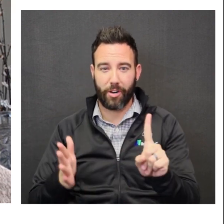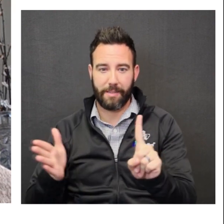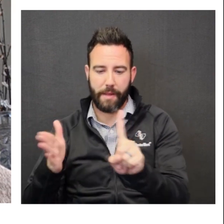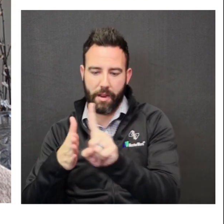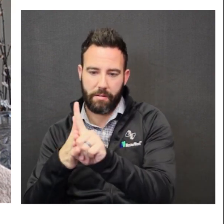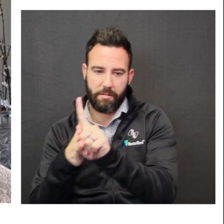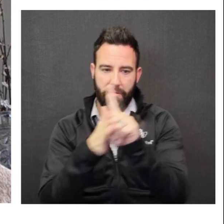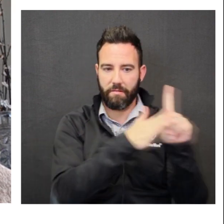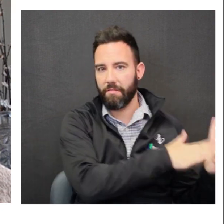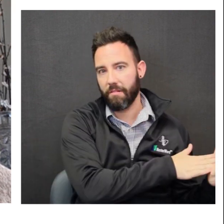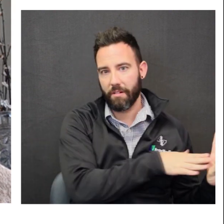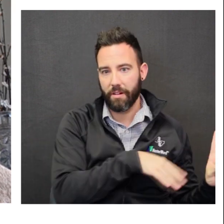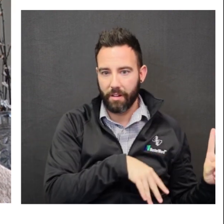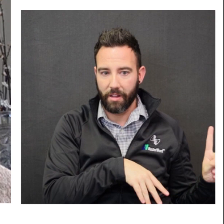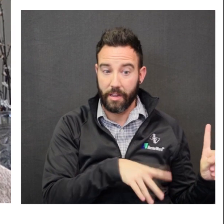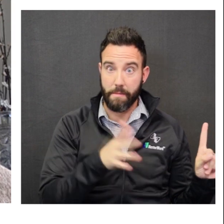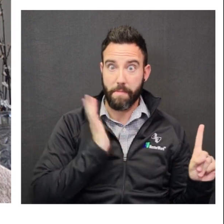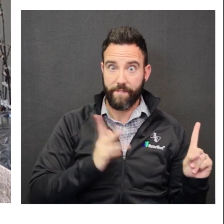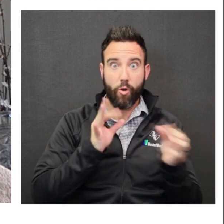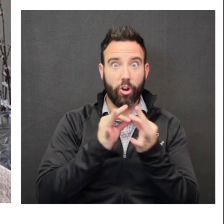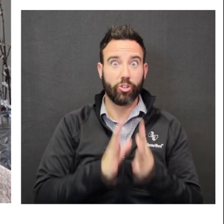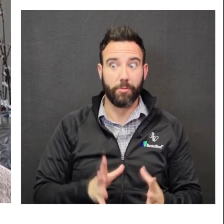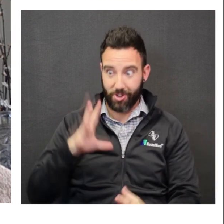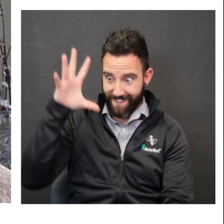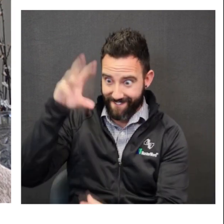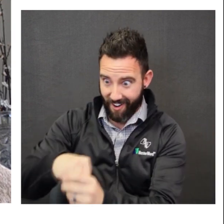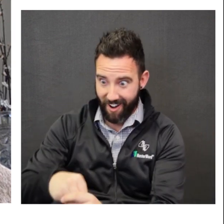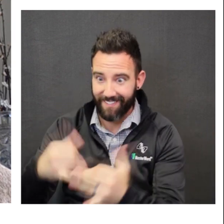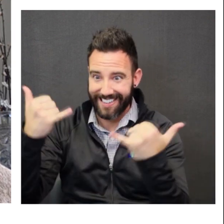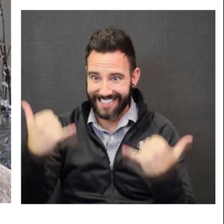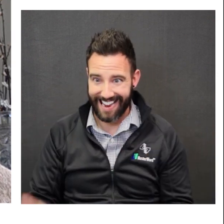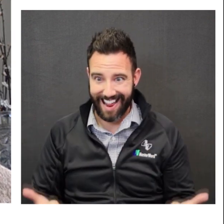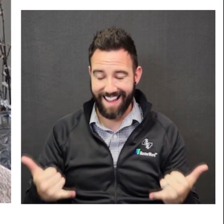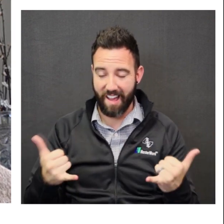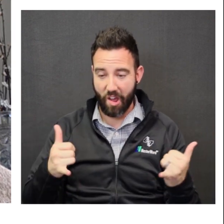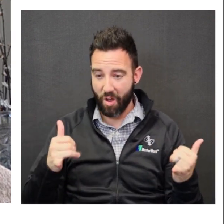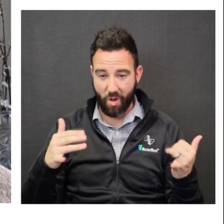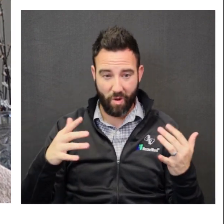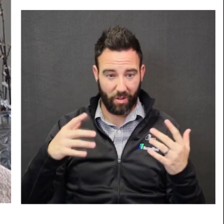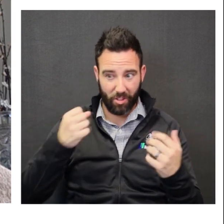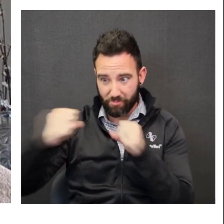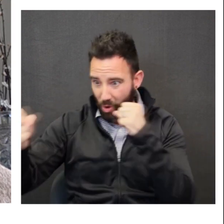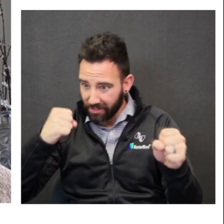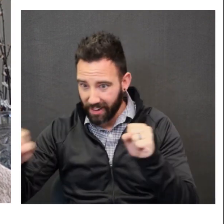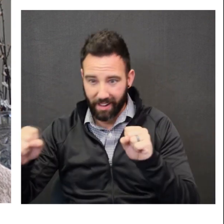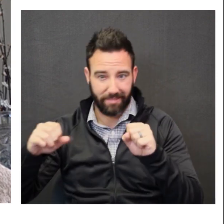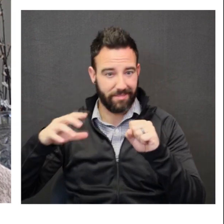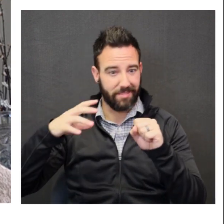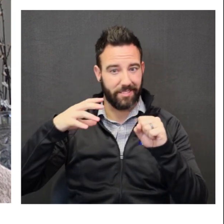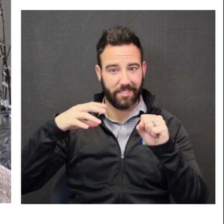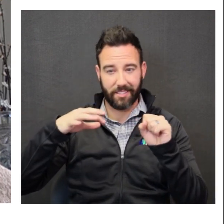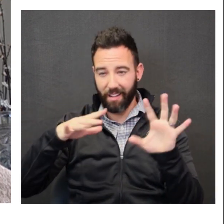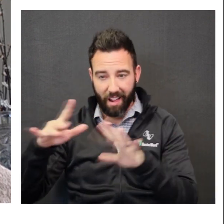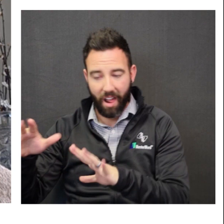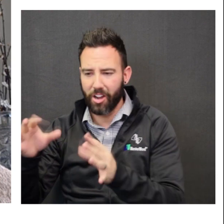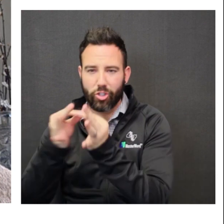push interpreters out of arenas they were already in. And now they've been struggling to get back in or or to make their case